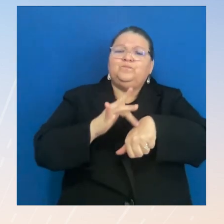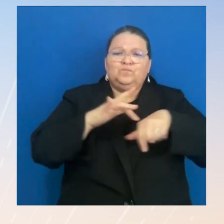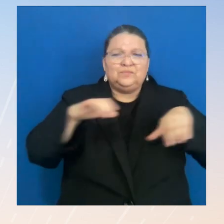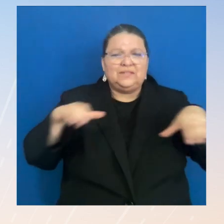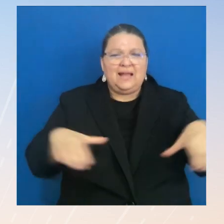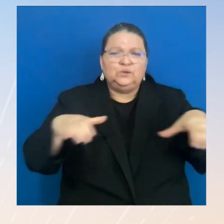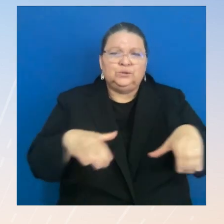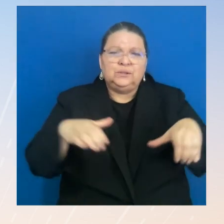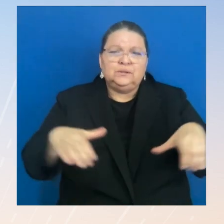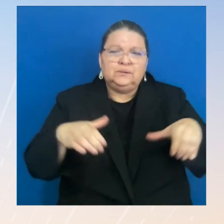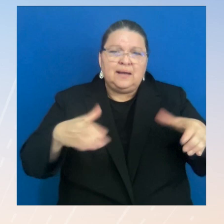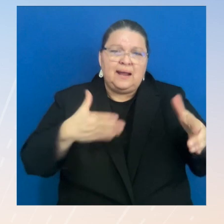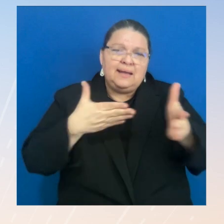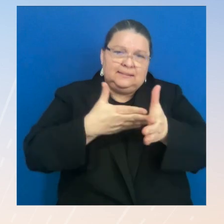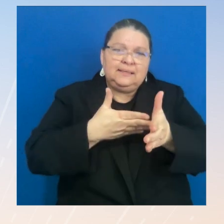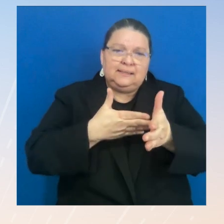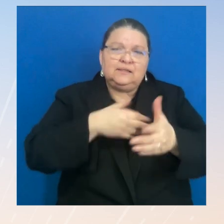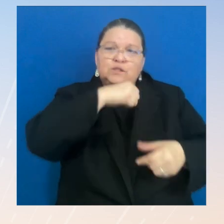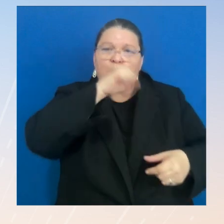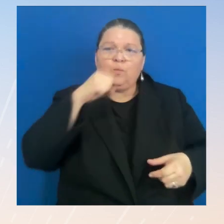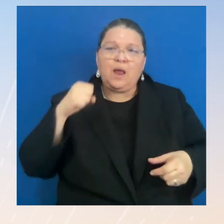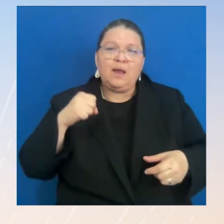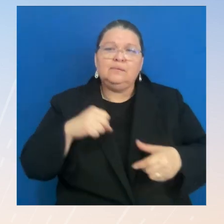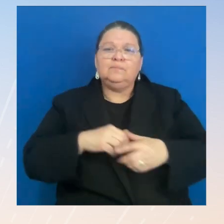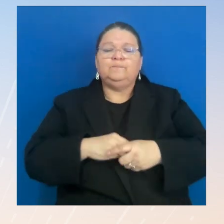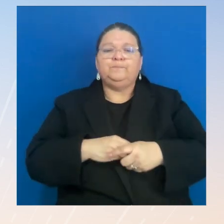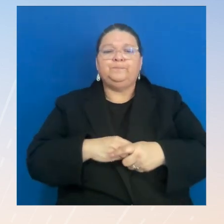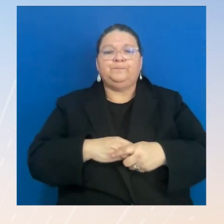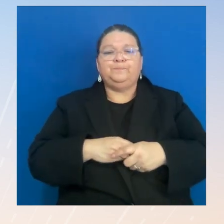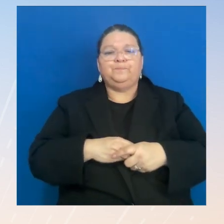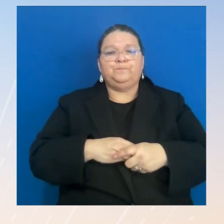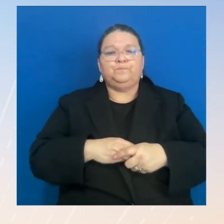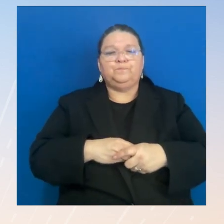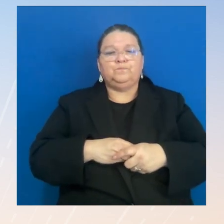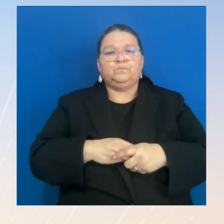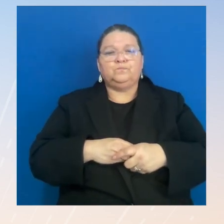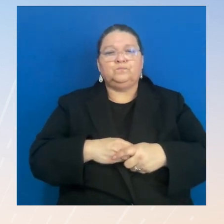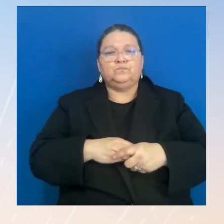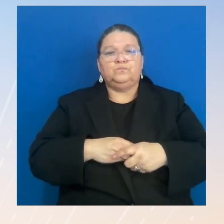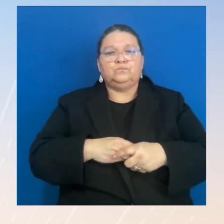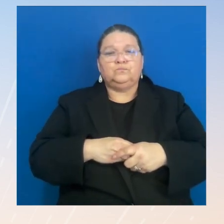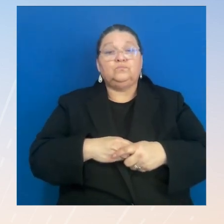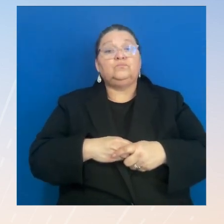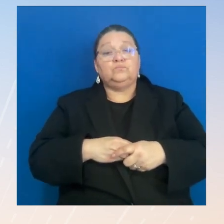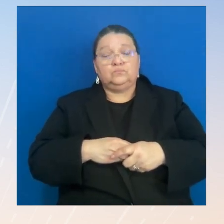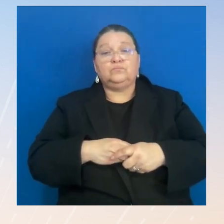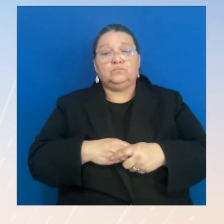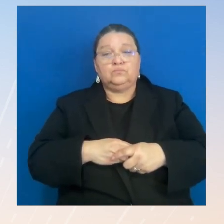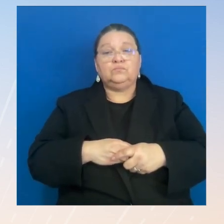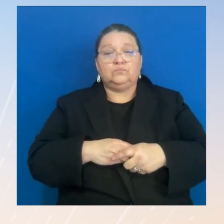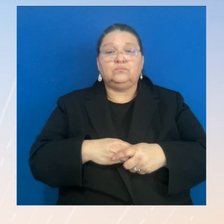to reiterate during this conversation. There are a range of sanctions we obviously have in place.